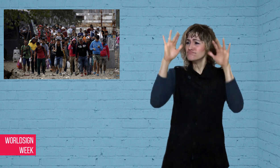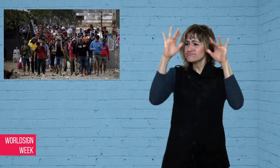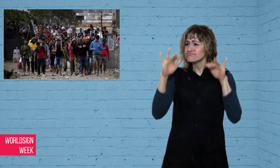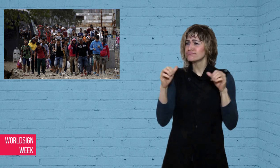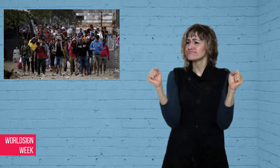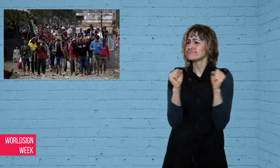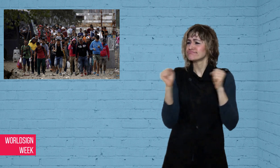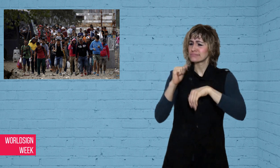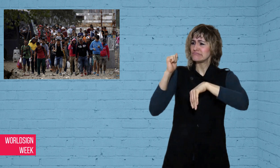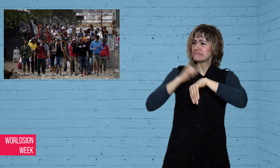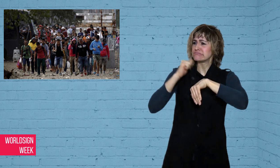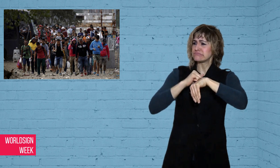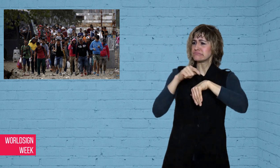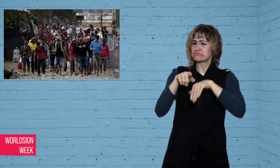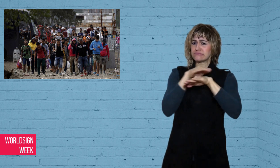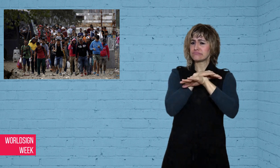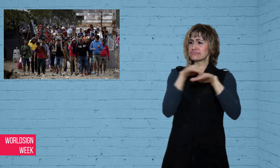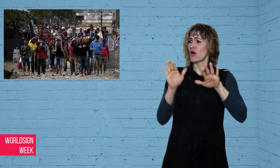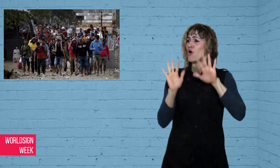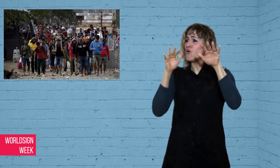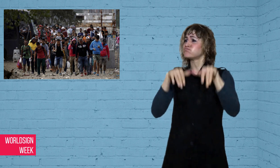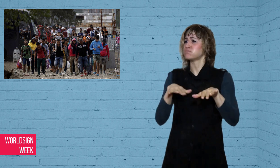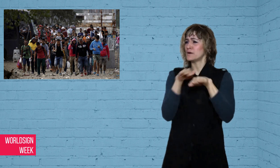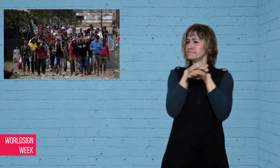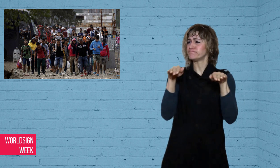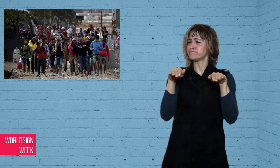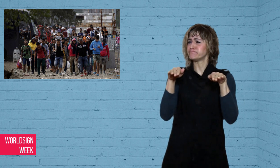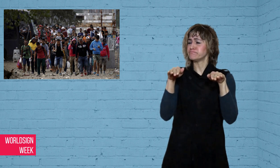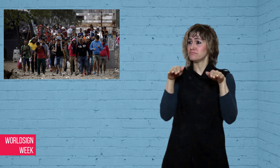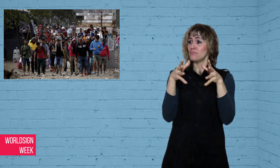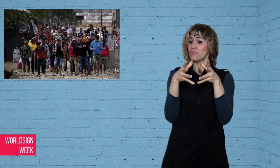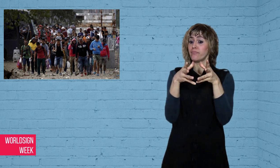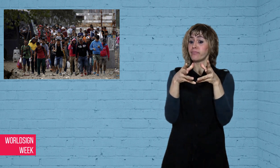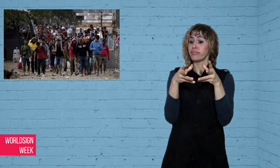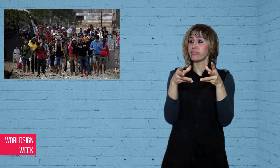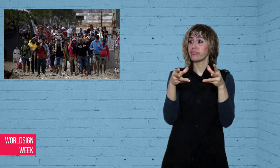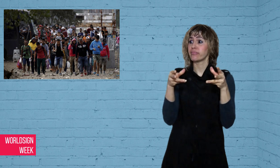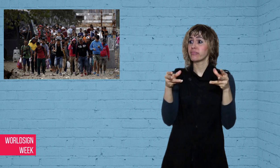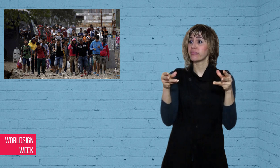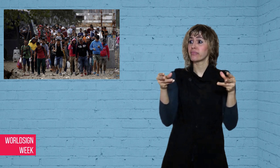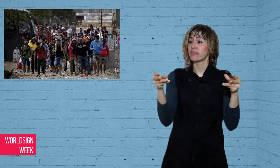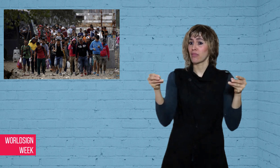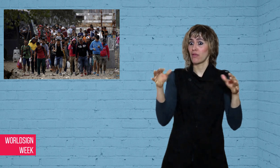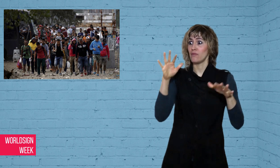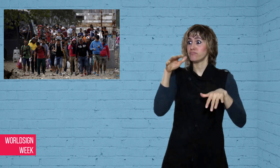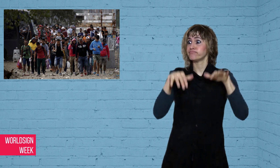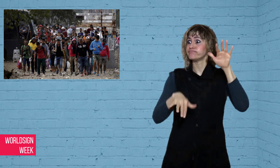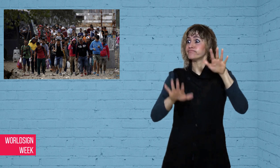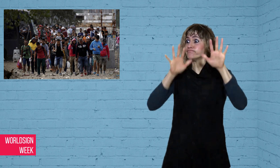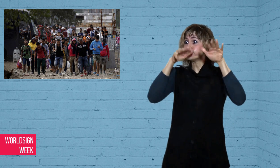there would be a new migration crisis in the